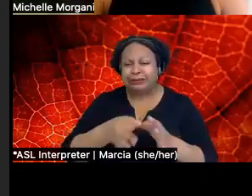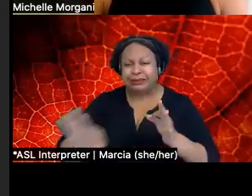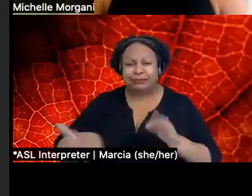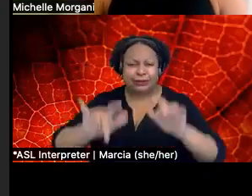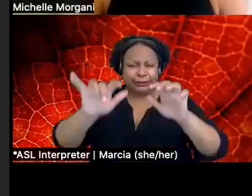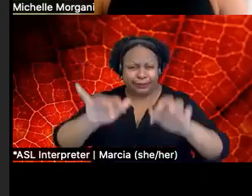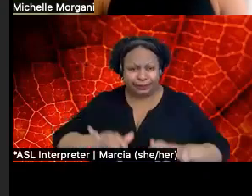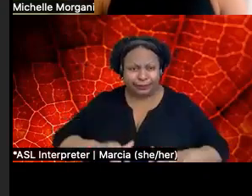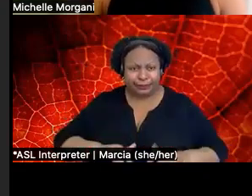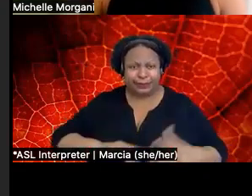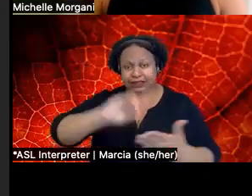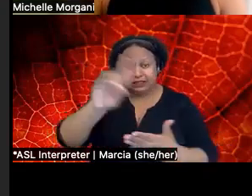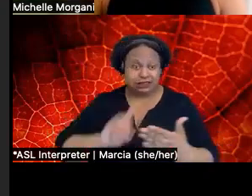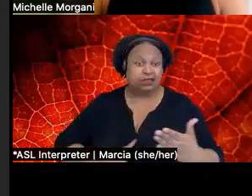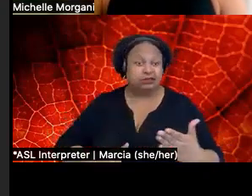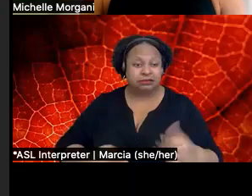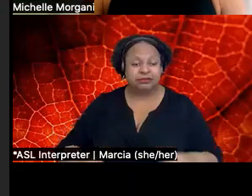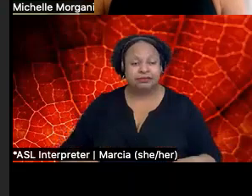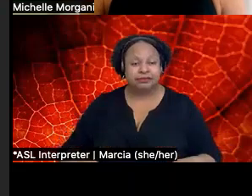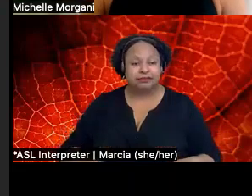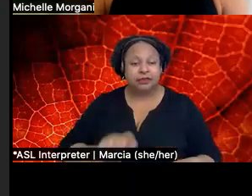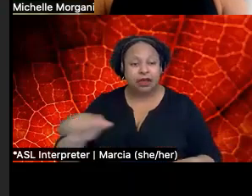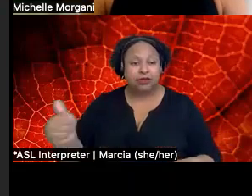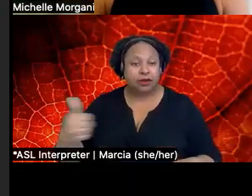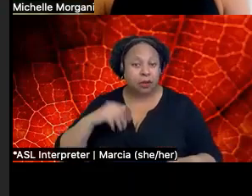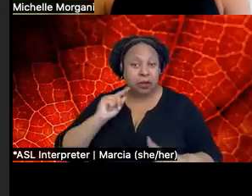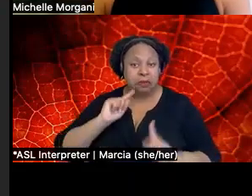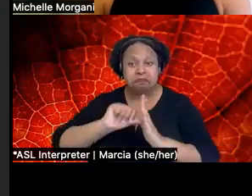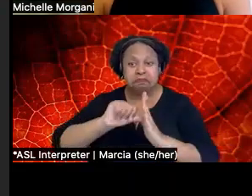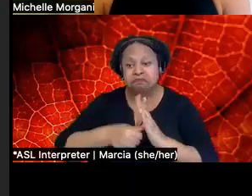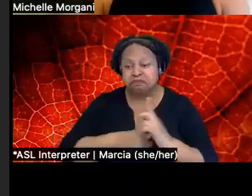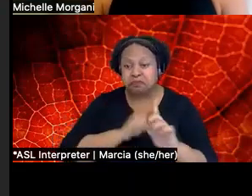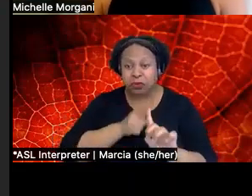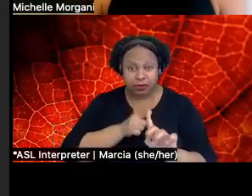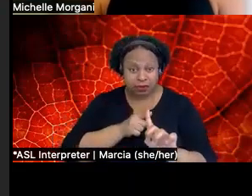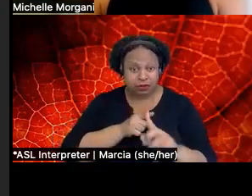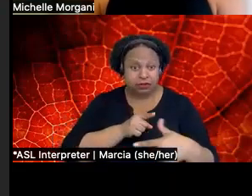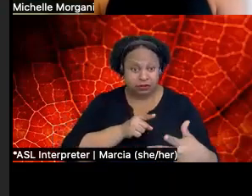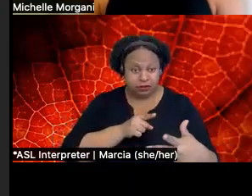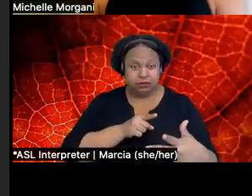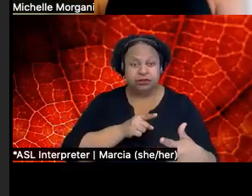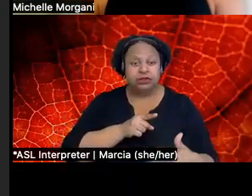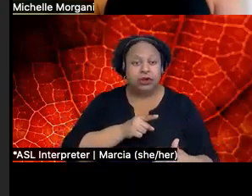The other thing that I'm going to point out is that it's a good idea to coach the student that